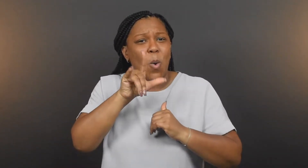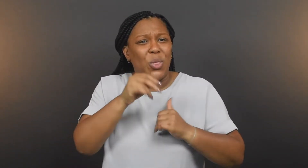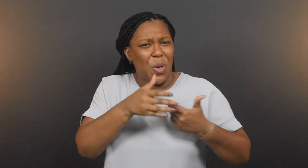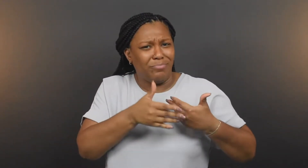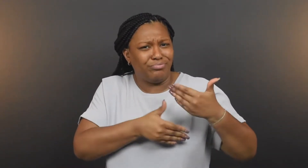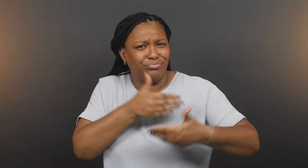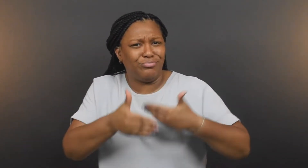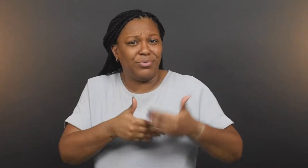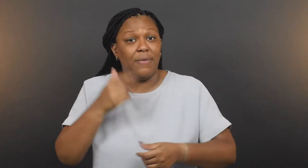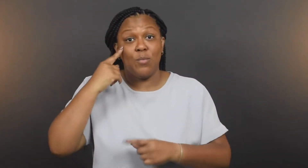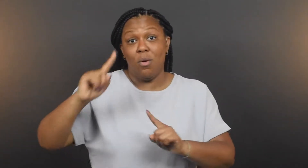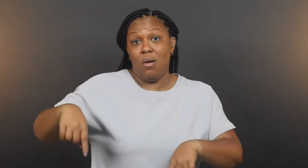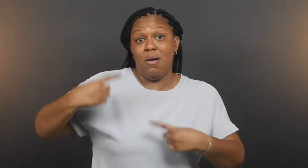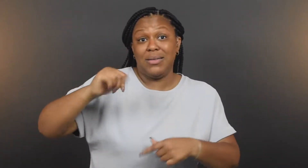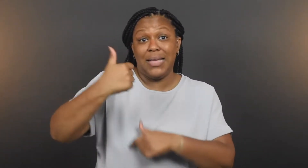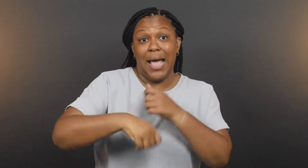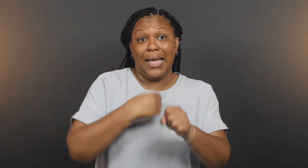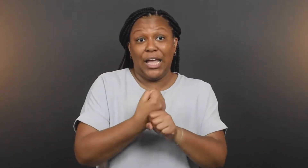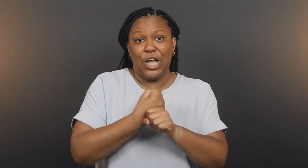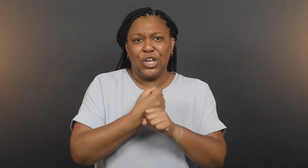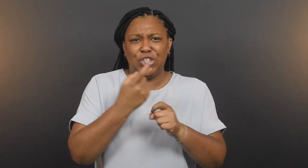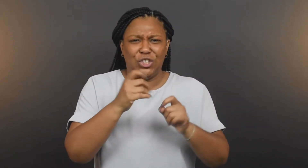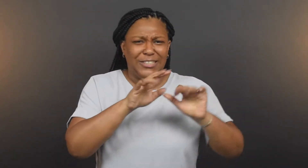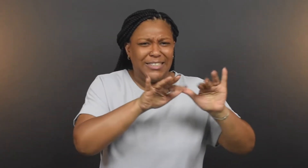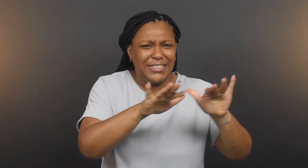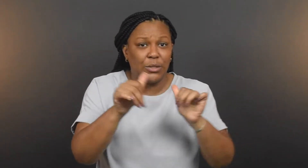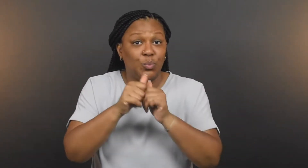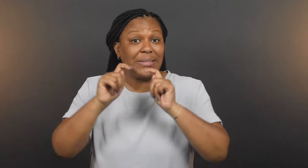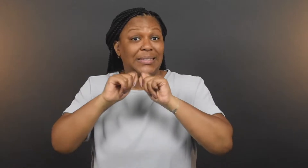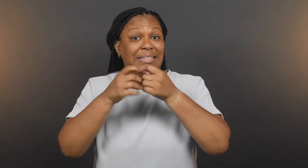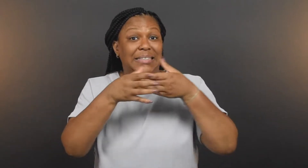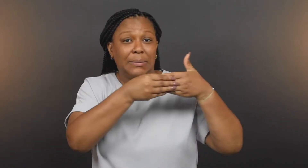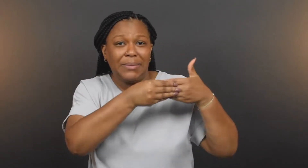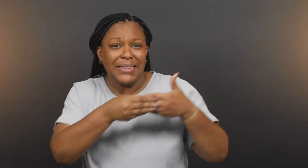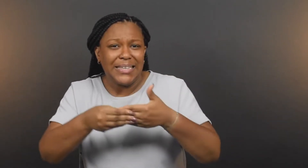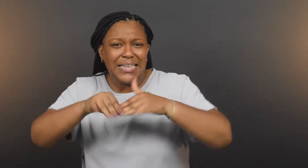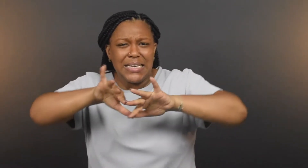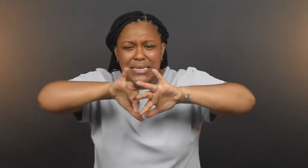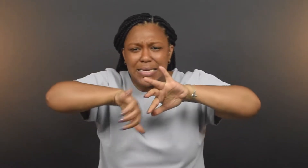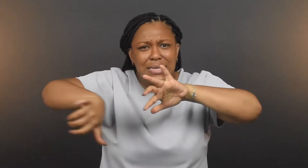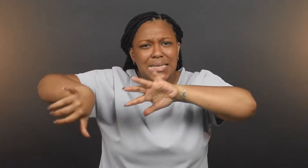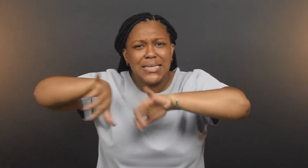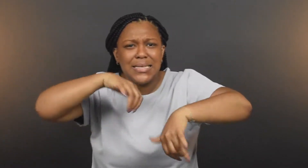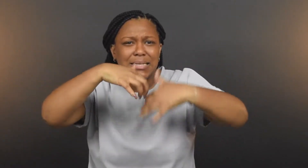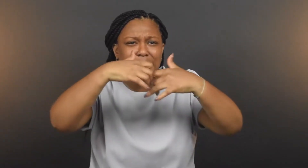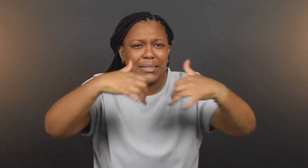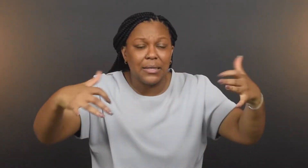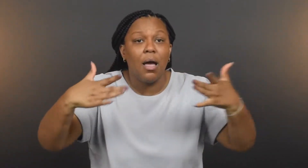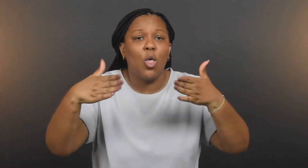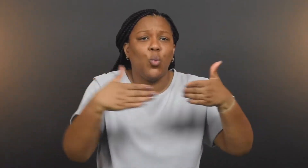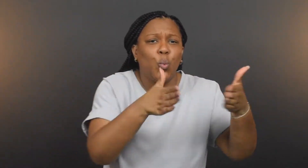Before the pandemic, Deblina was part of the CDC mission to eradicate the last remnants of polio.